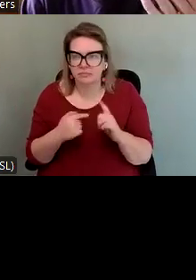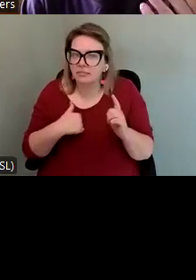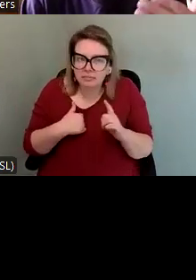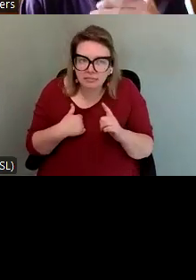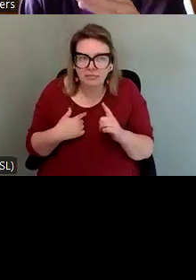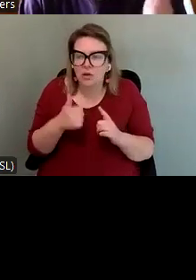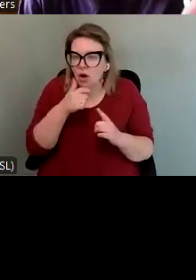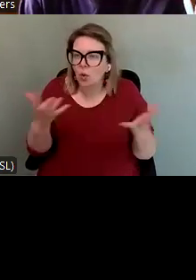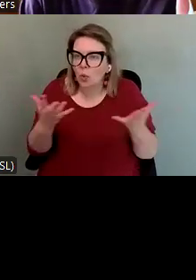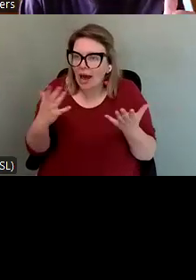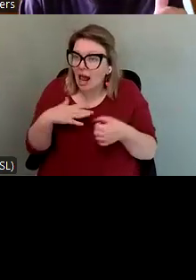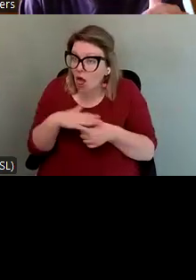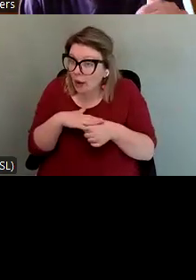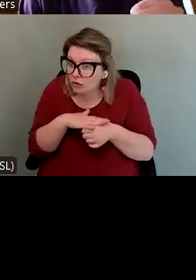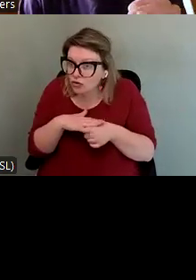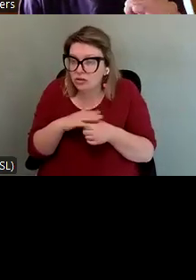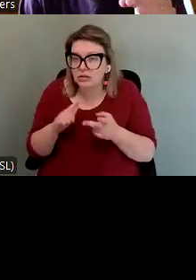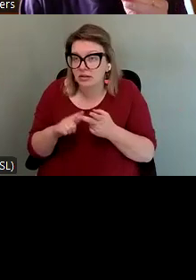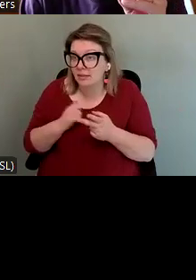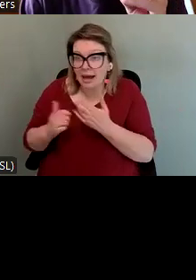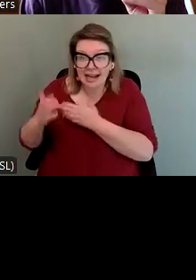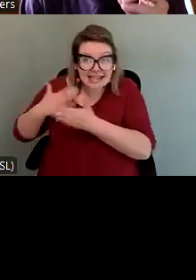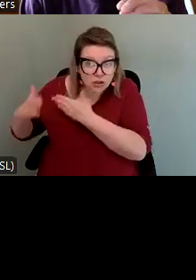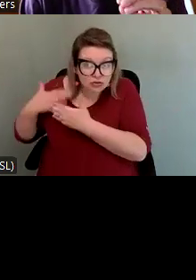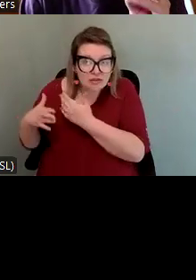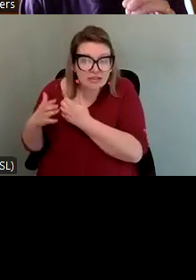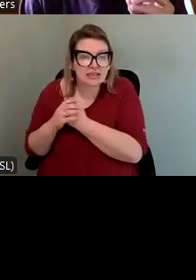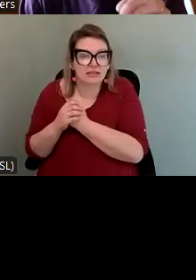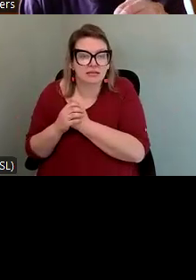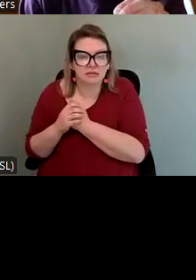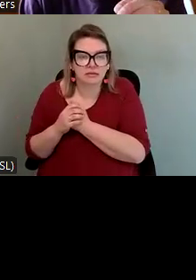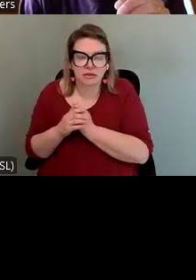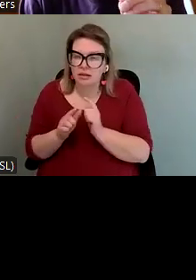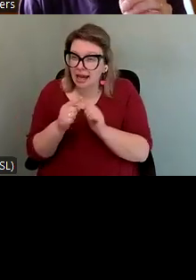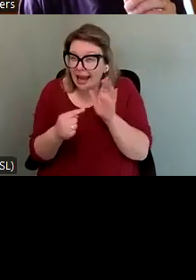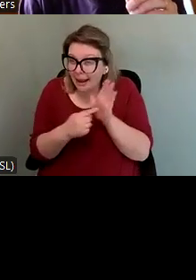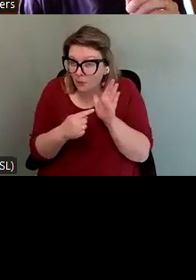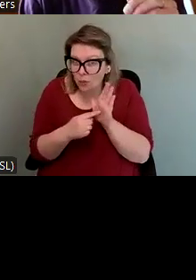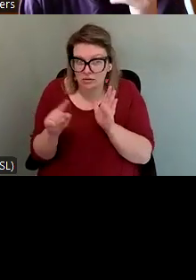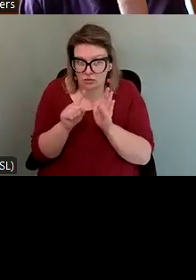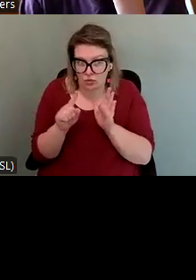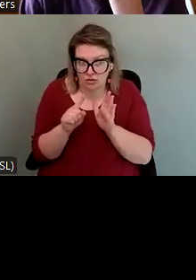or the history of stuff that you're doing. One really important one is cookies as well.